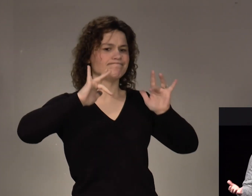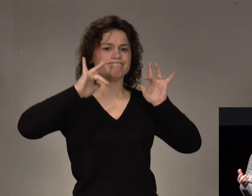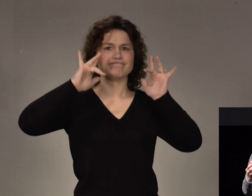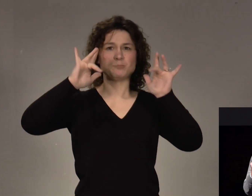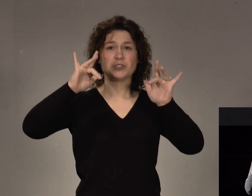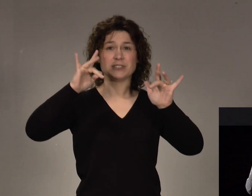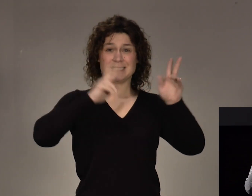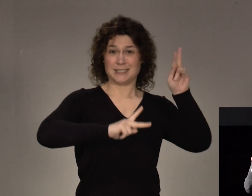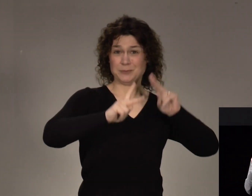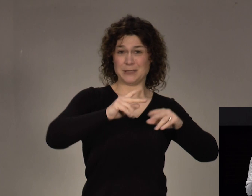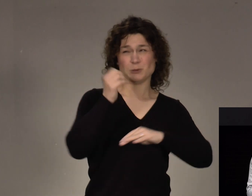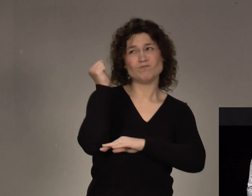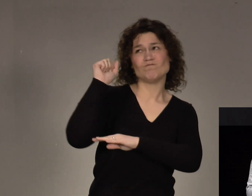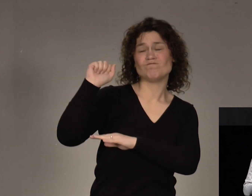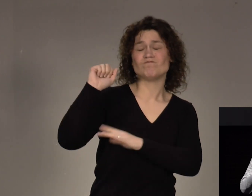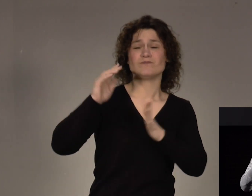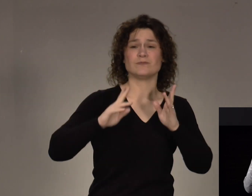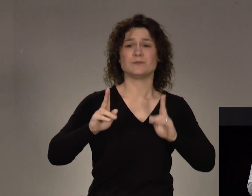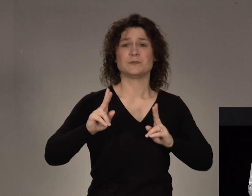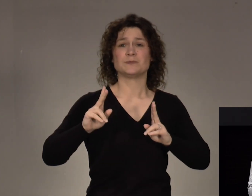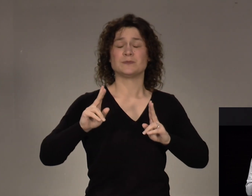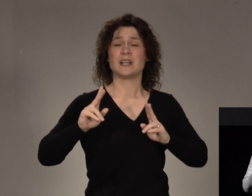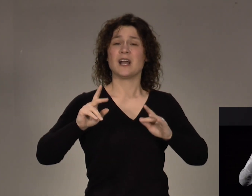And by His death and burial and